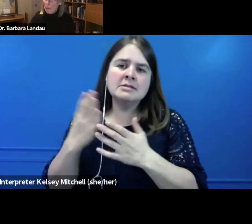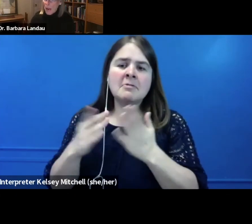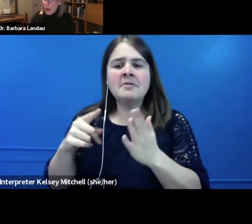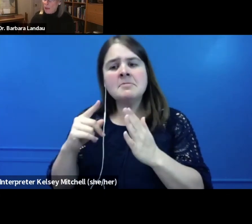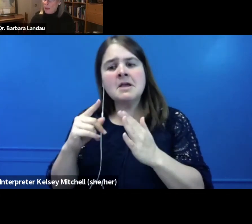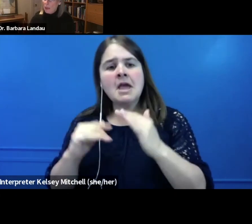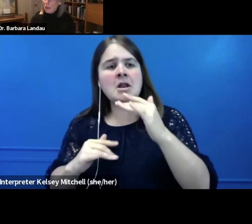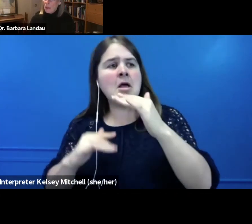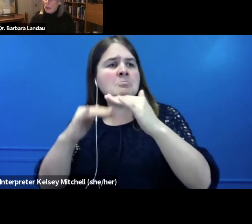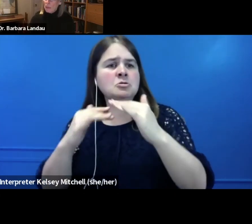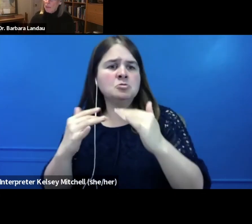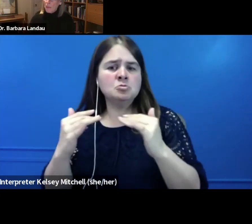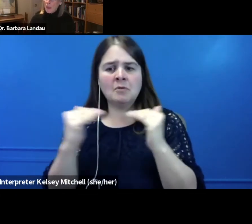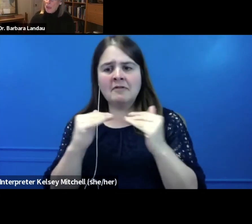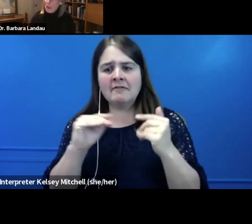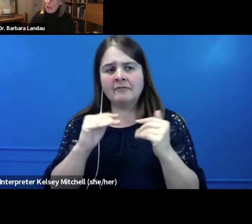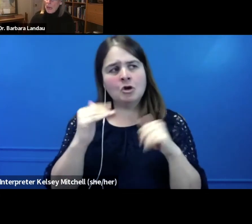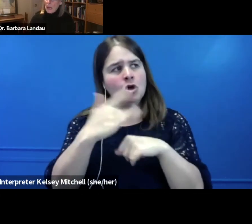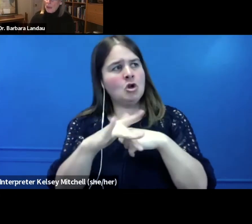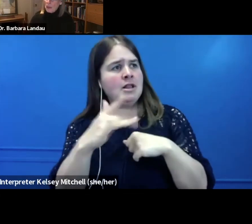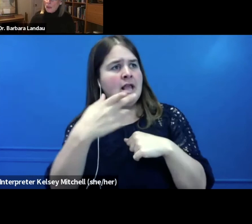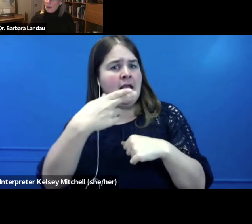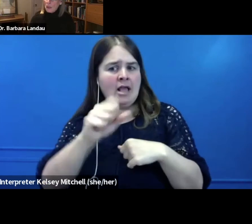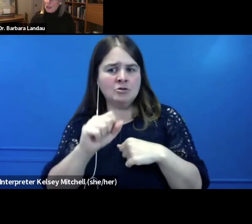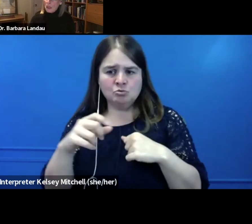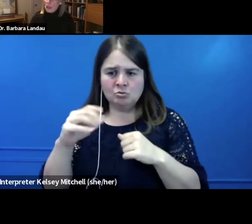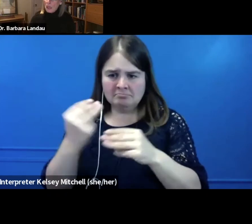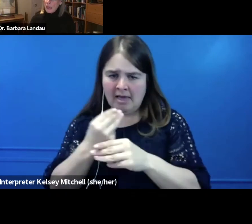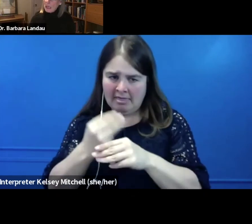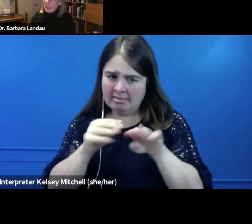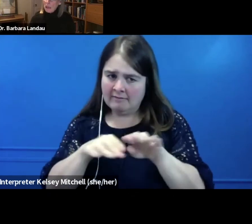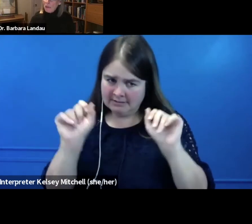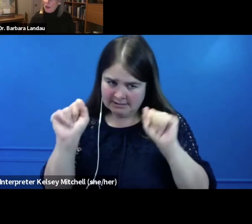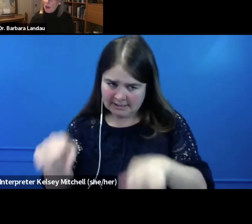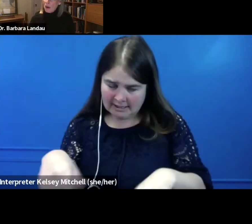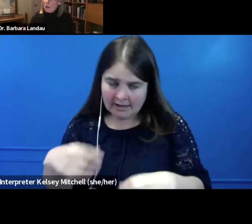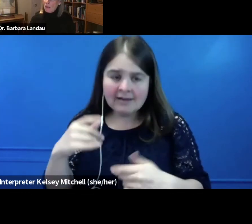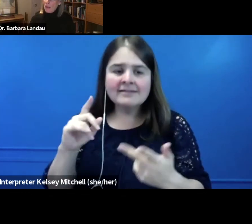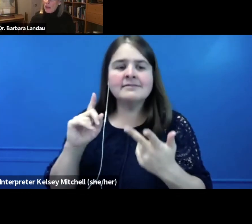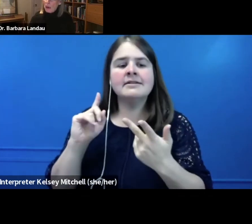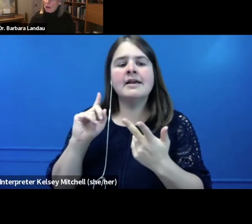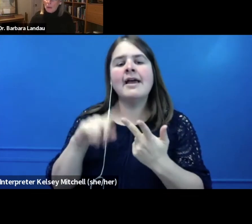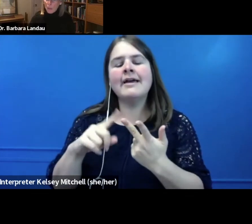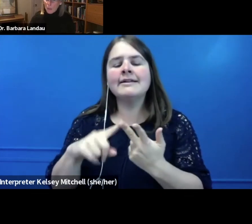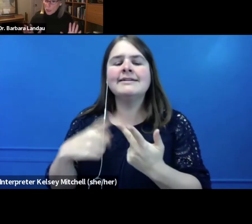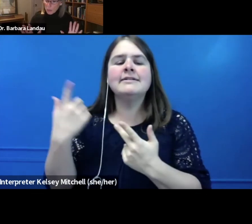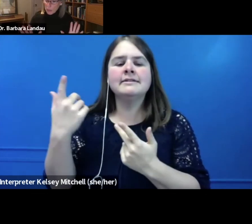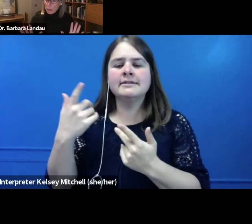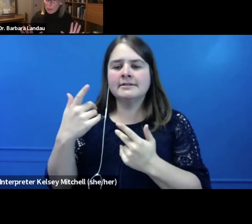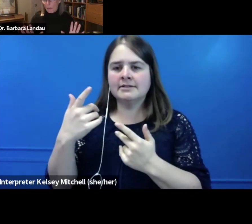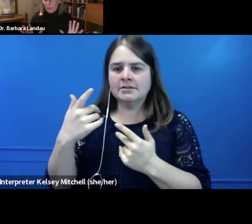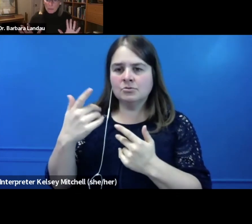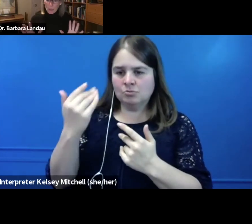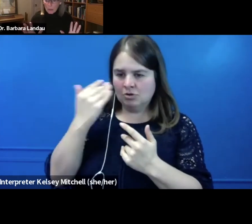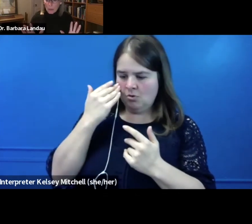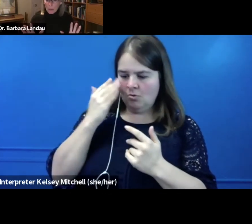math and